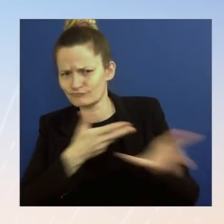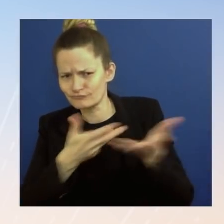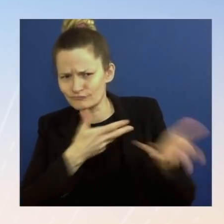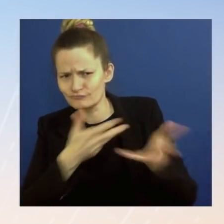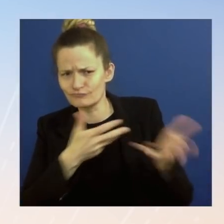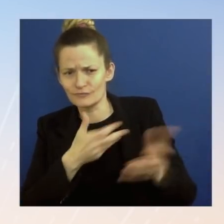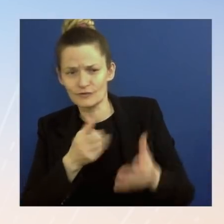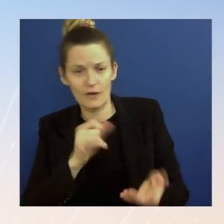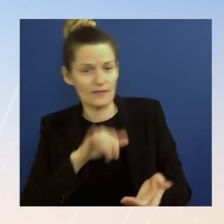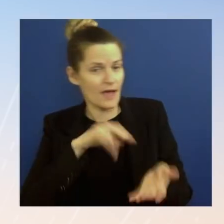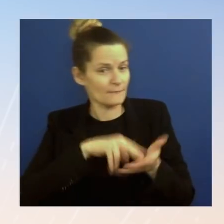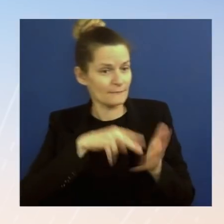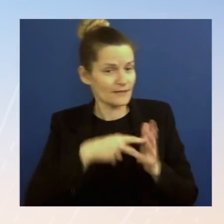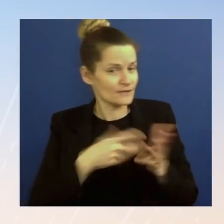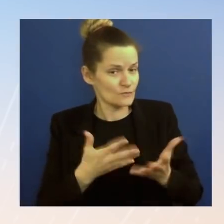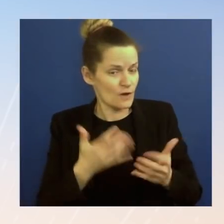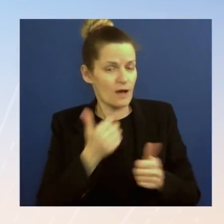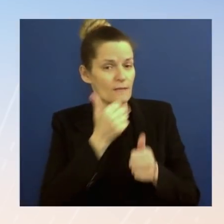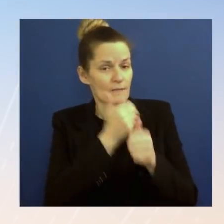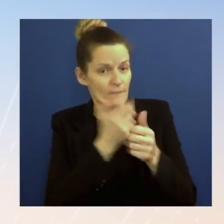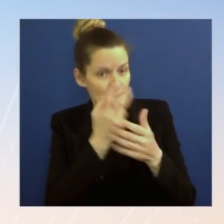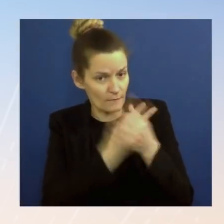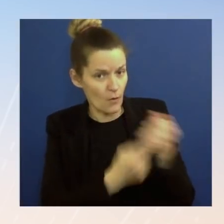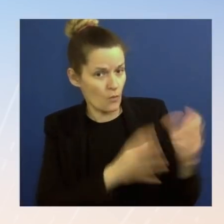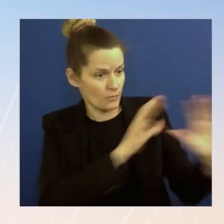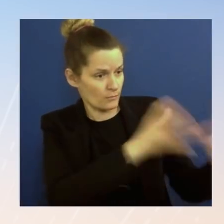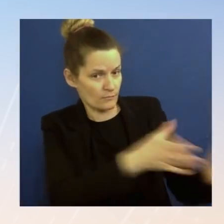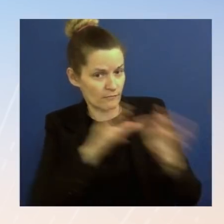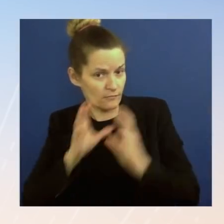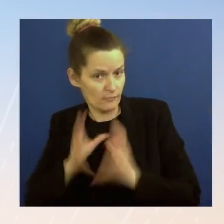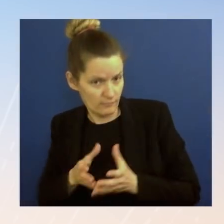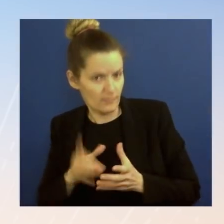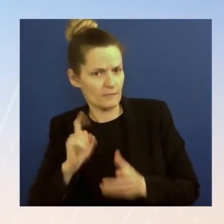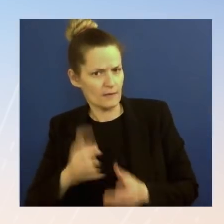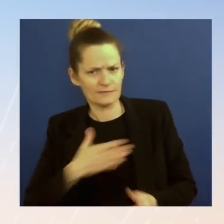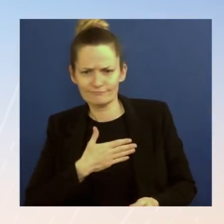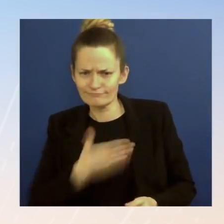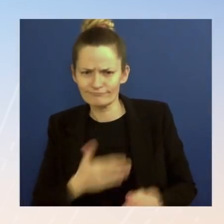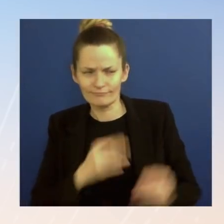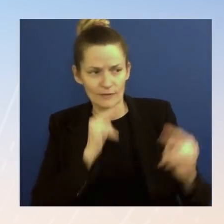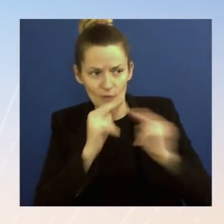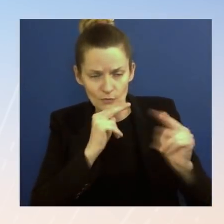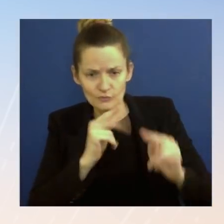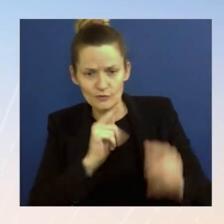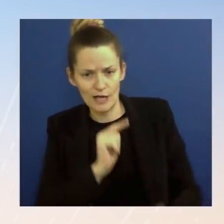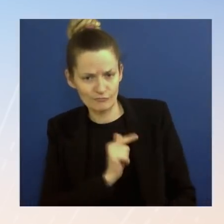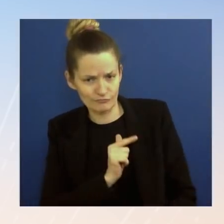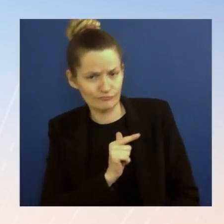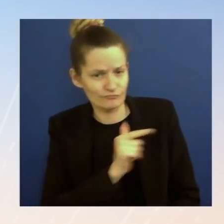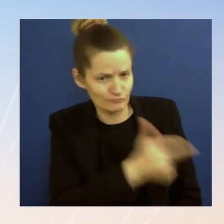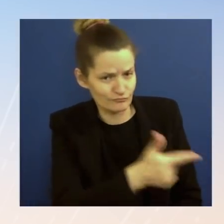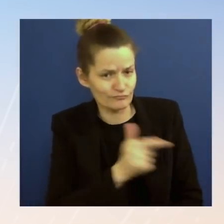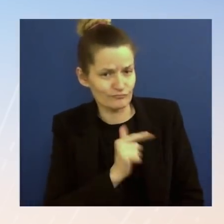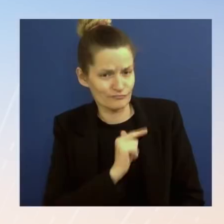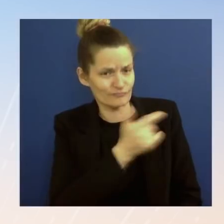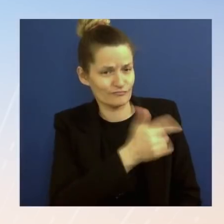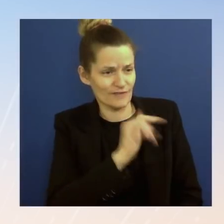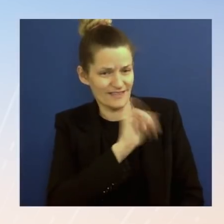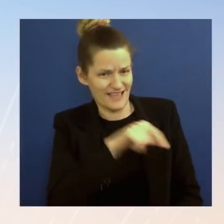And what we're really looking for is specific delivery of actions. I think it's important to remember that there have been five or six attempts